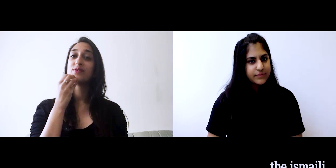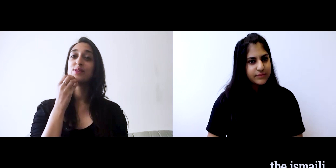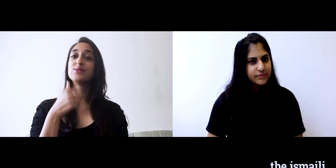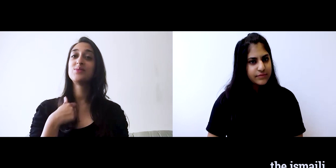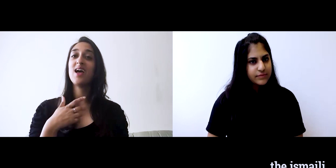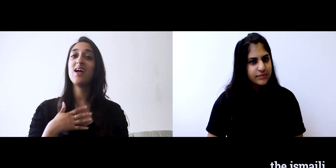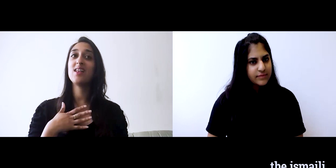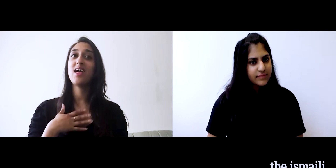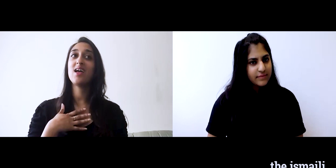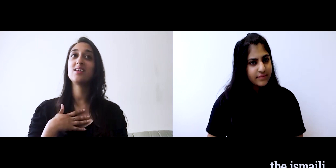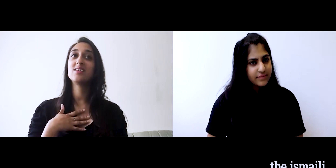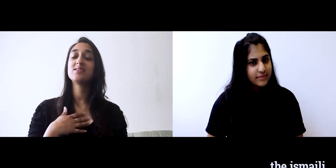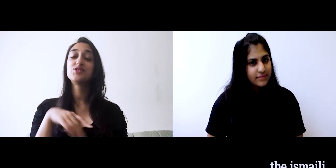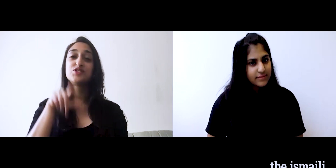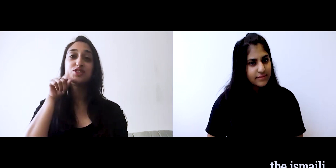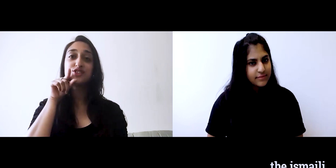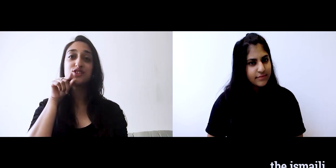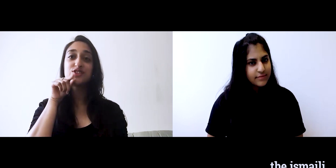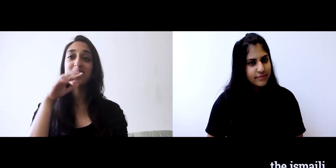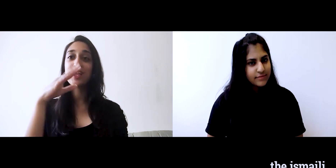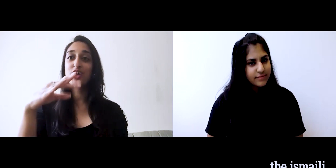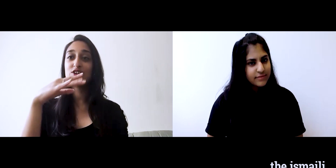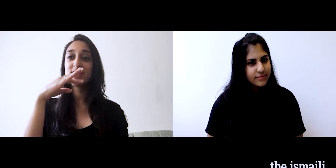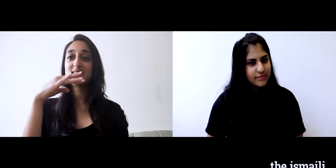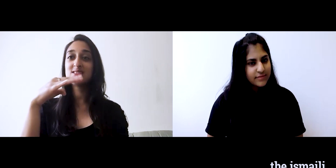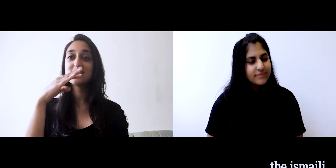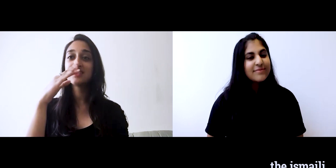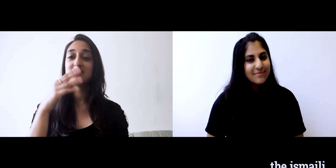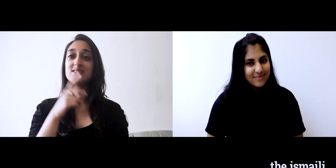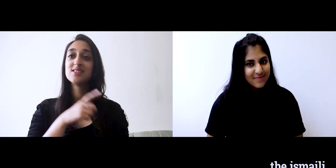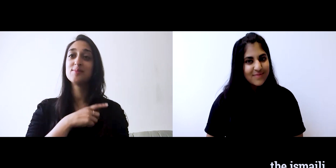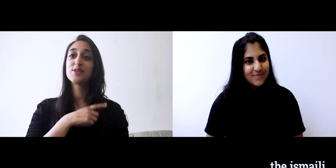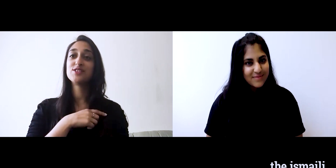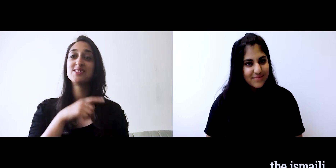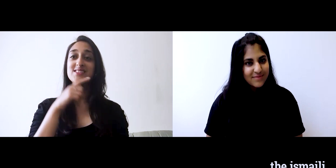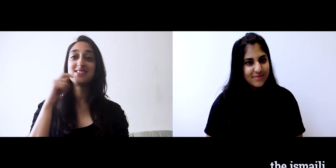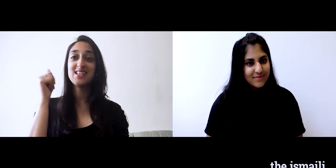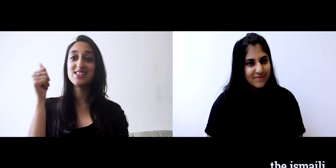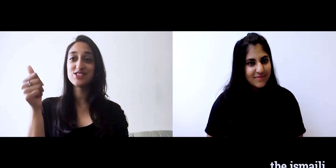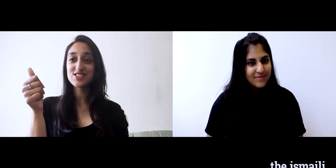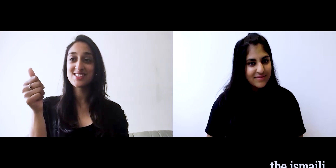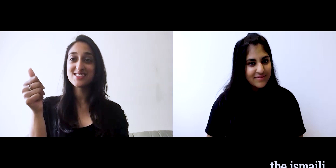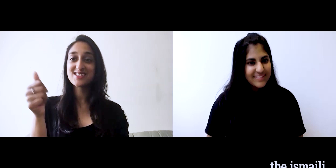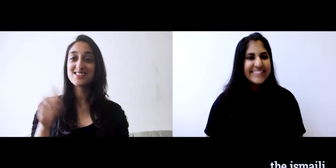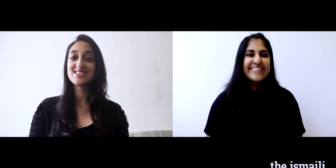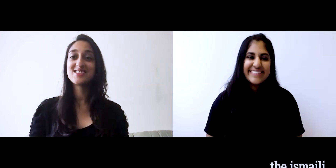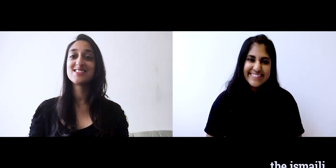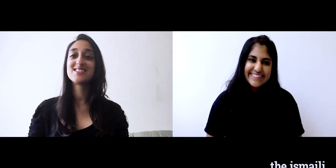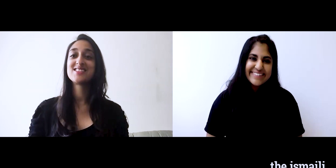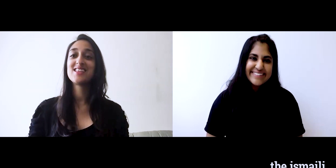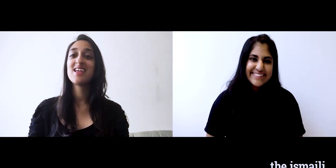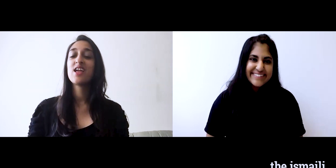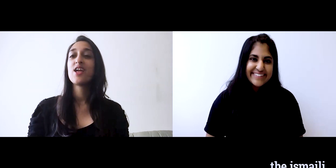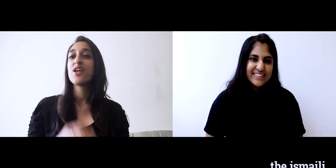Food I like curry Because it's delicious